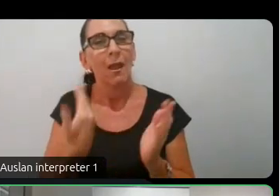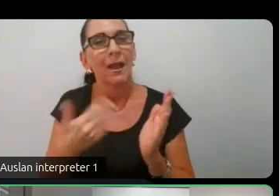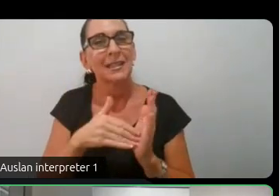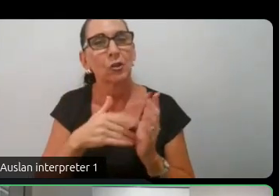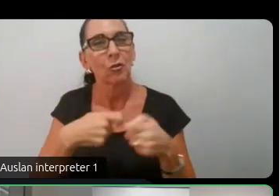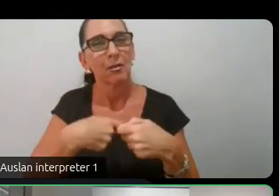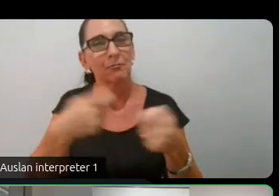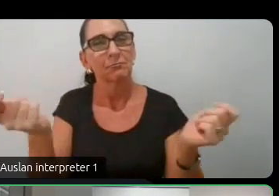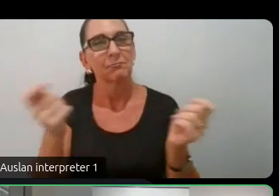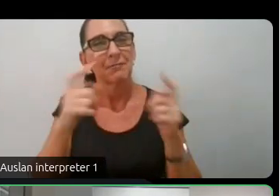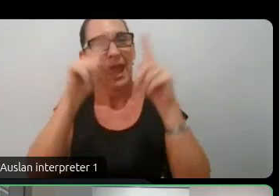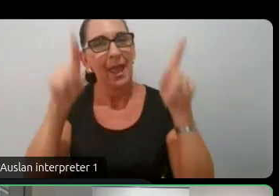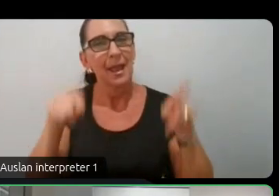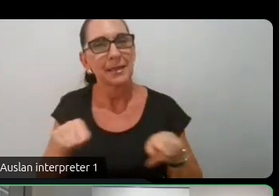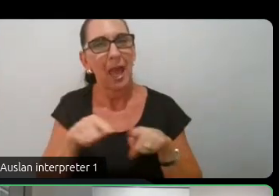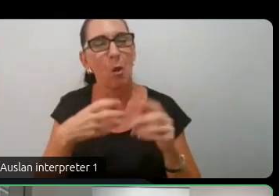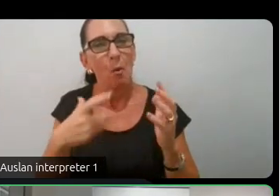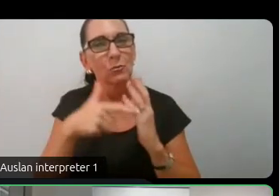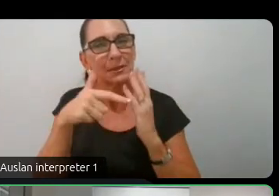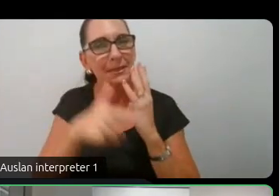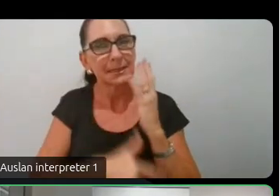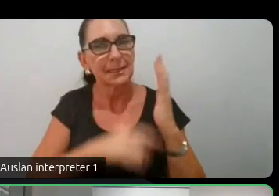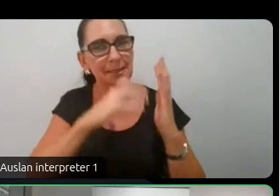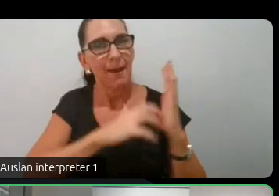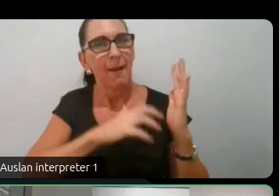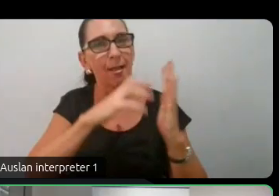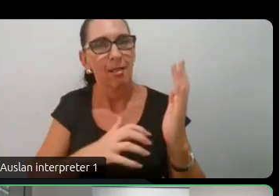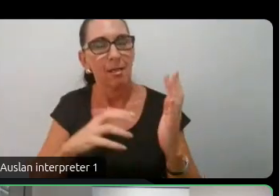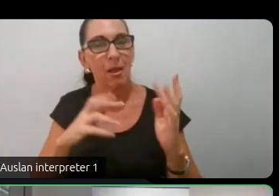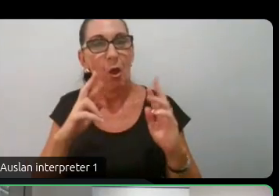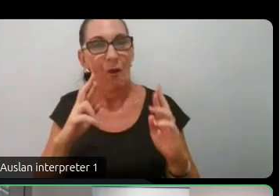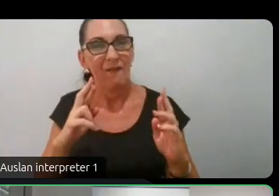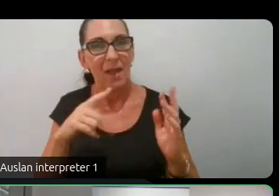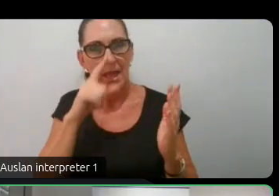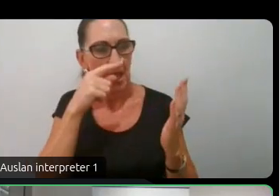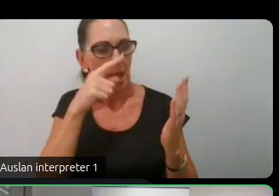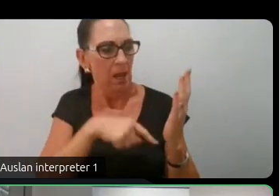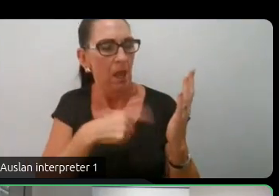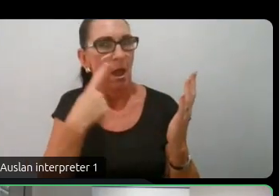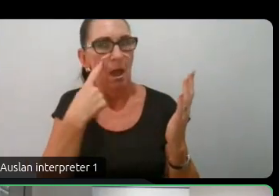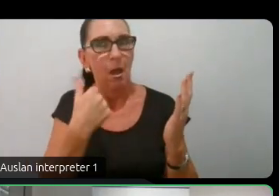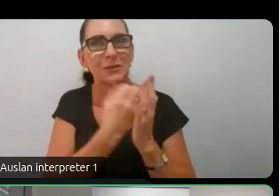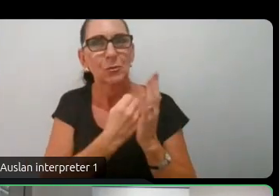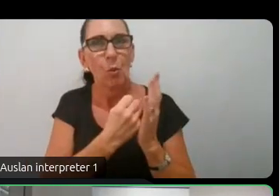a bit more detail and some, um, hopefully a few resources that you can look on to help you in the